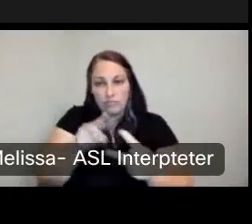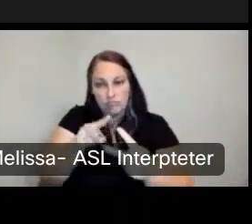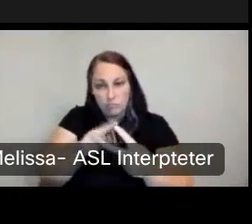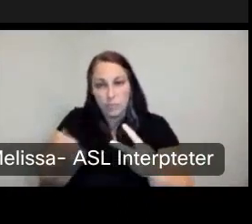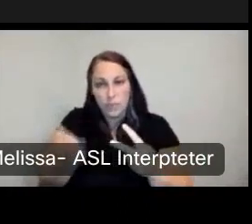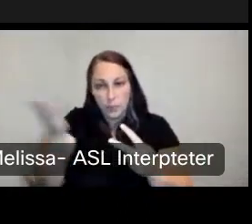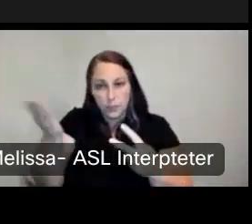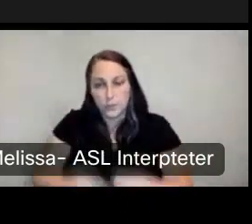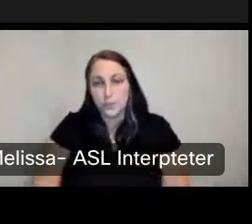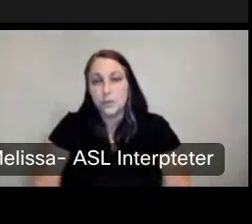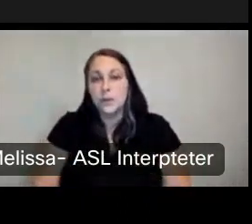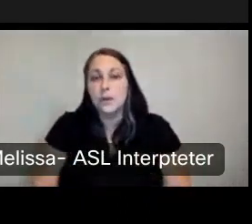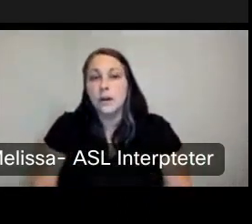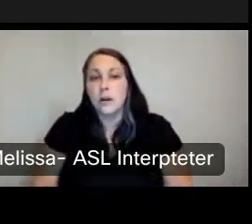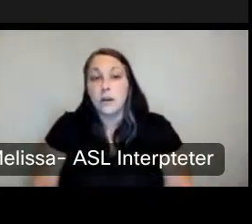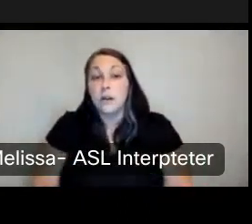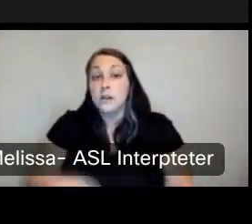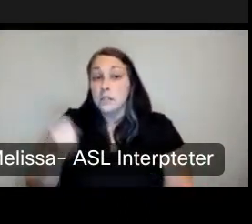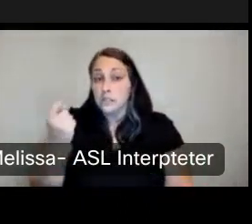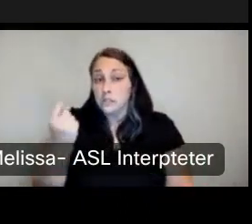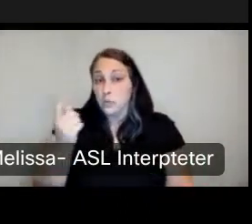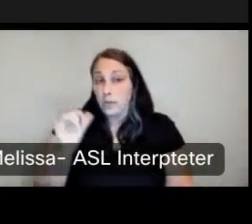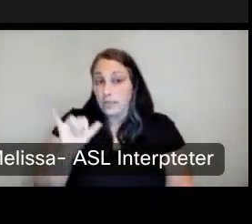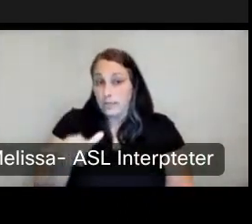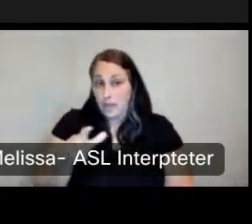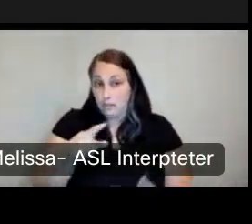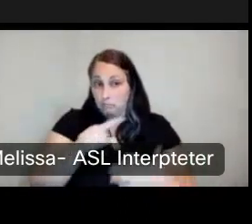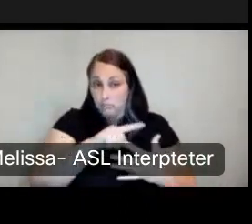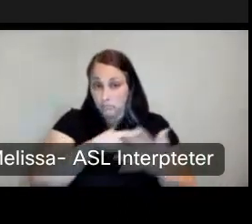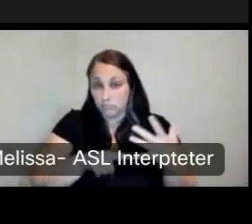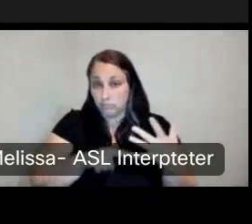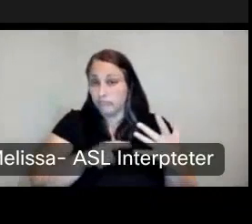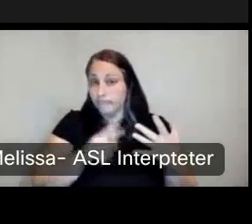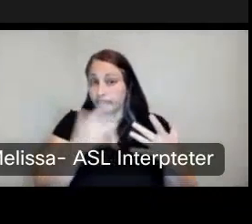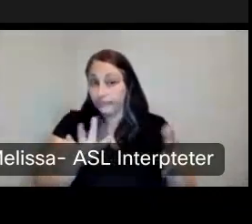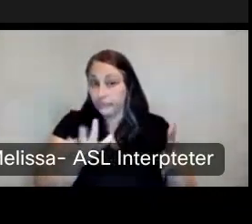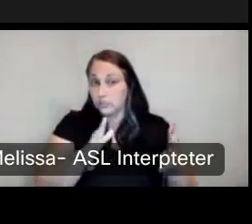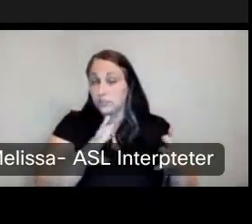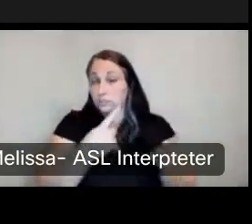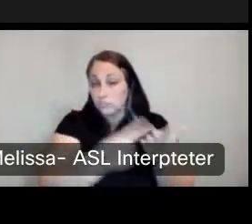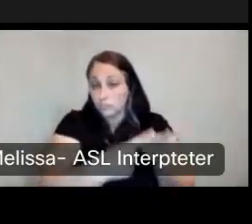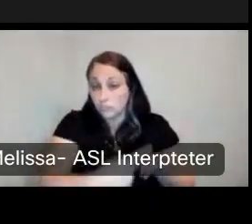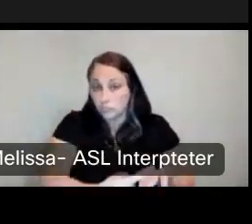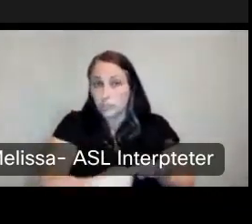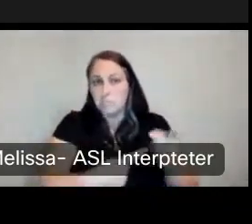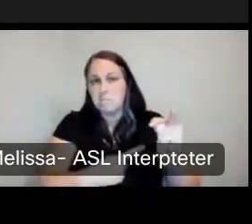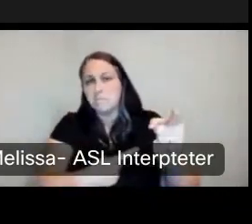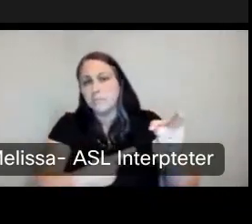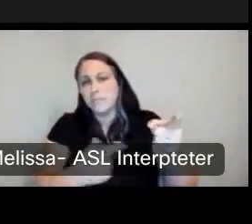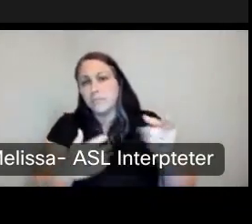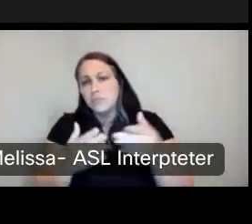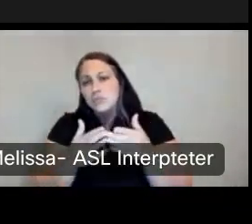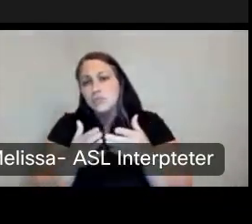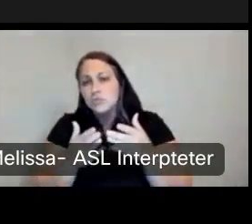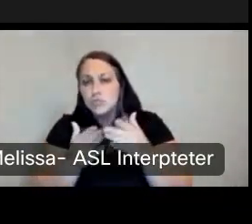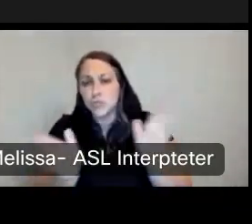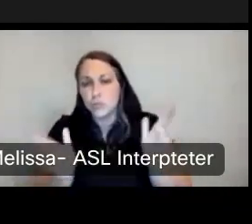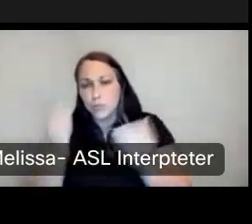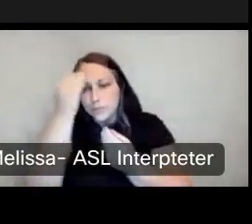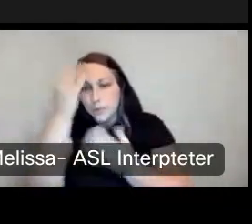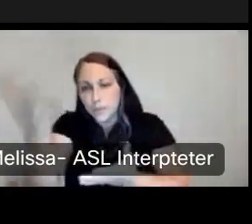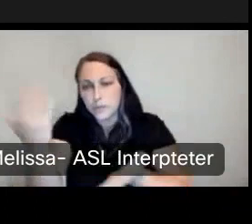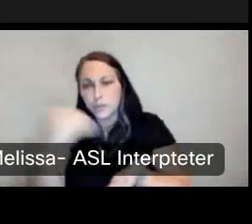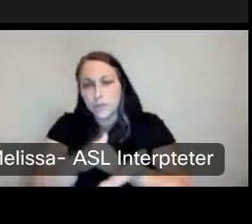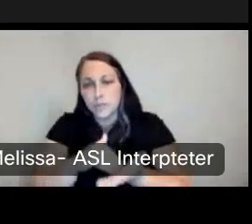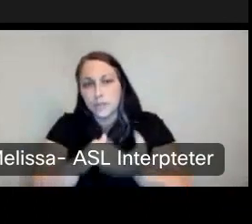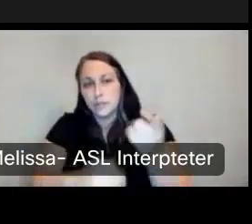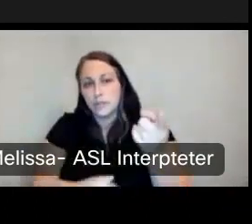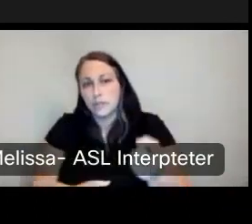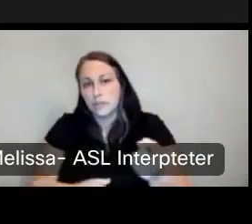um with that set um this is again some of the general information um about our next steps